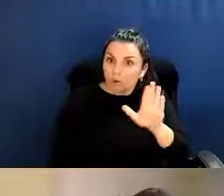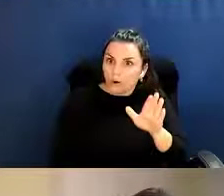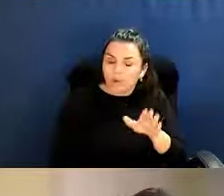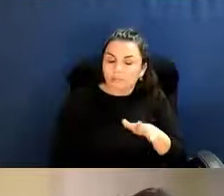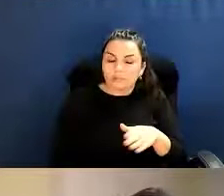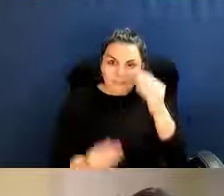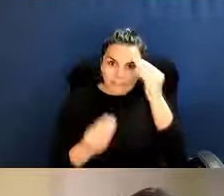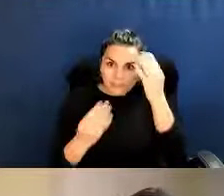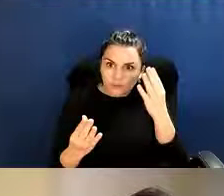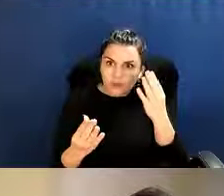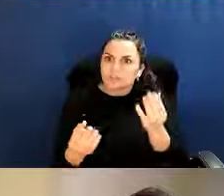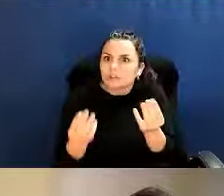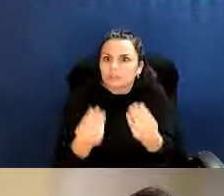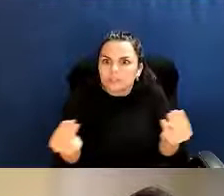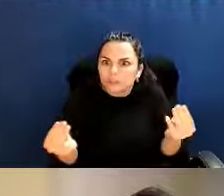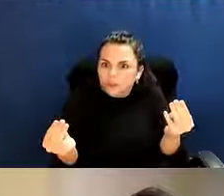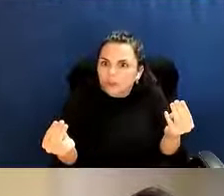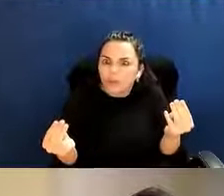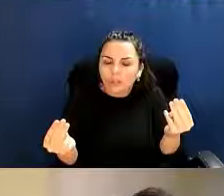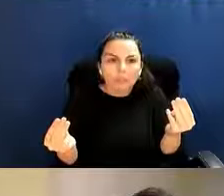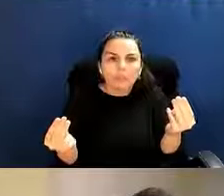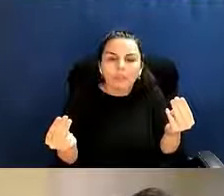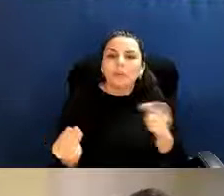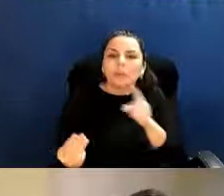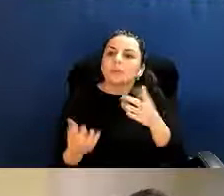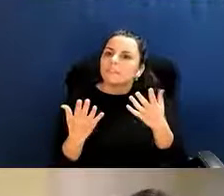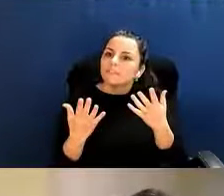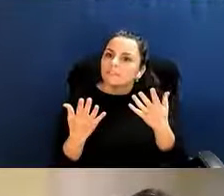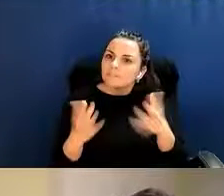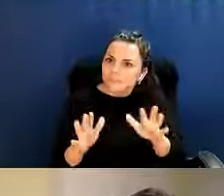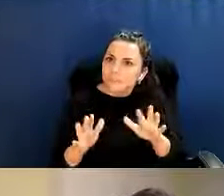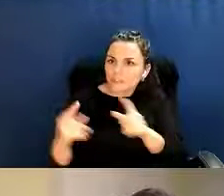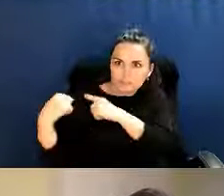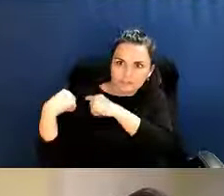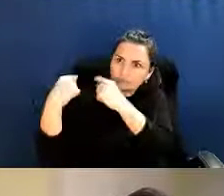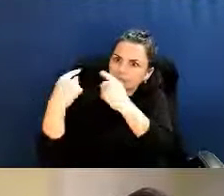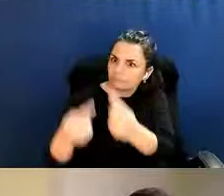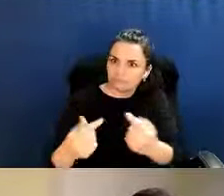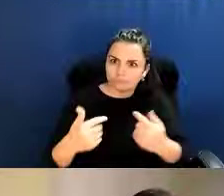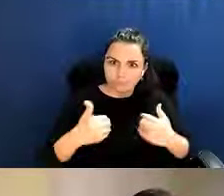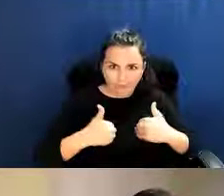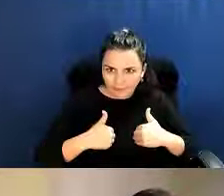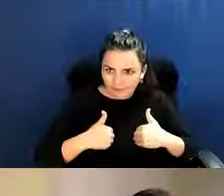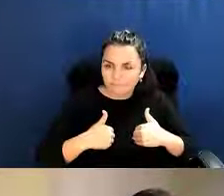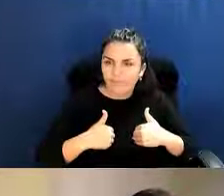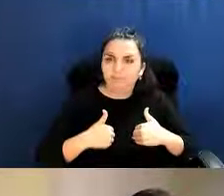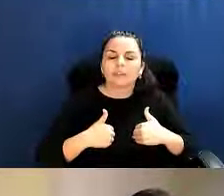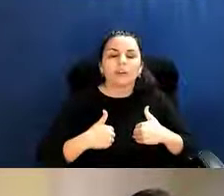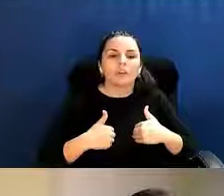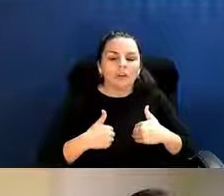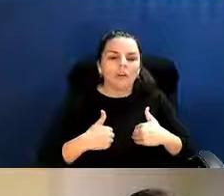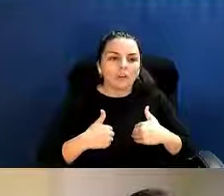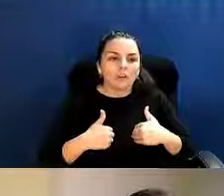are either already kind of in existence, in the sense that they are being collected